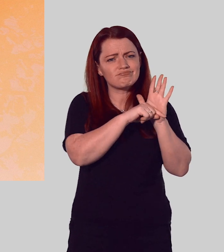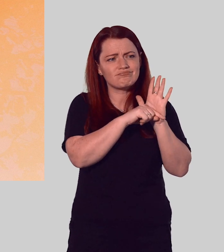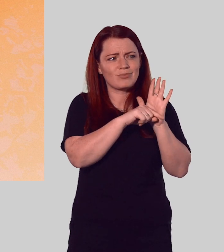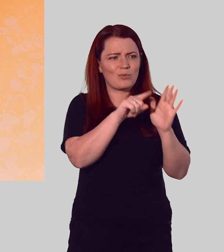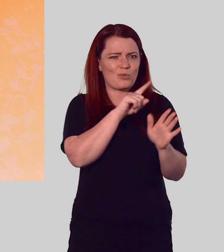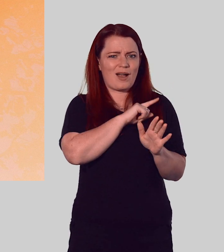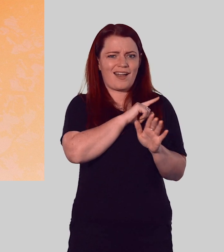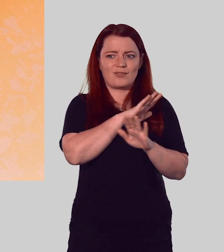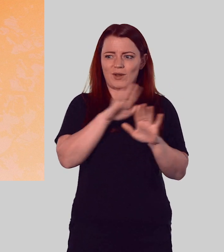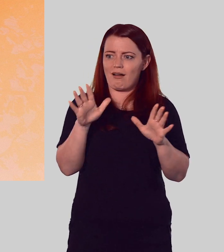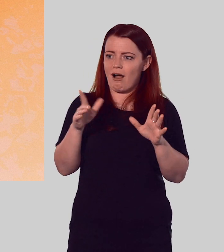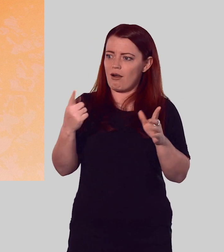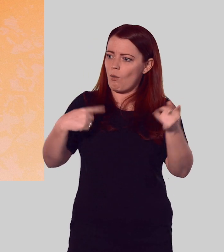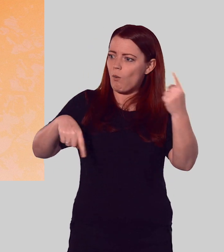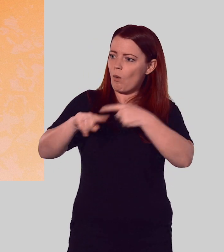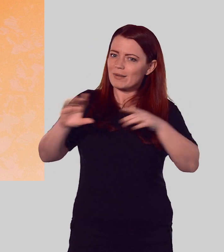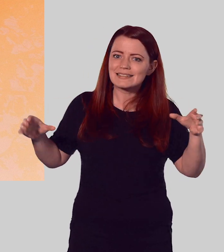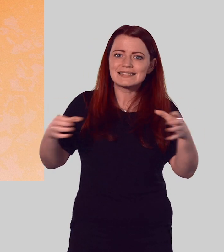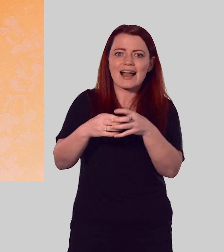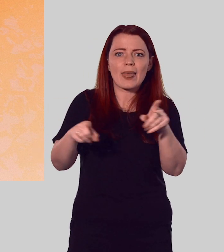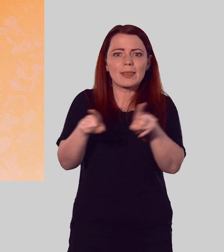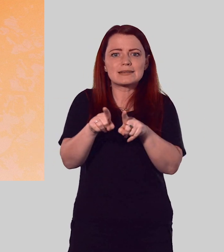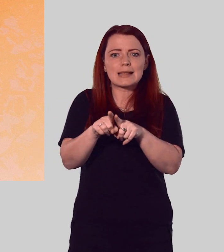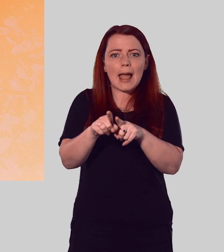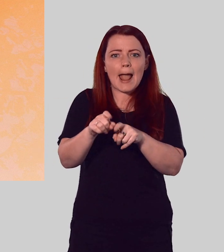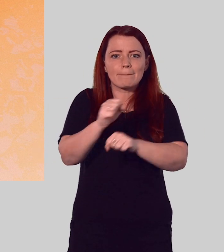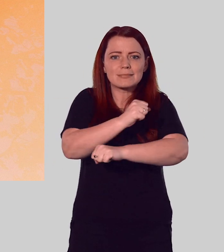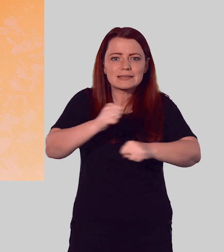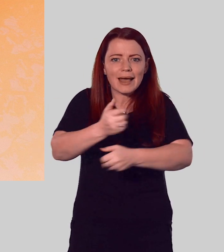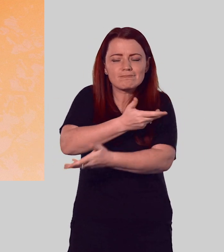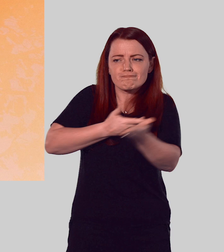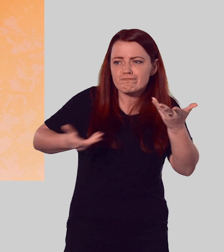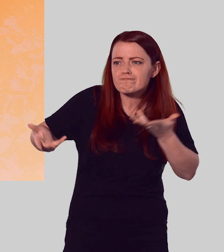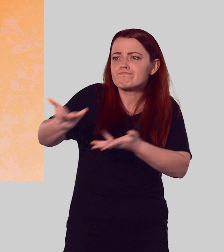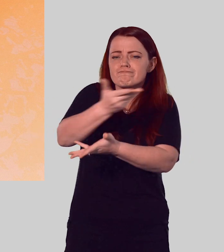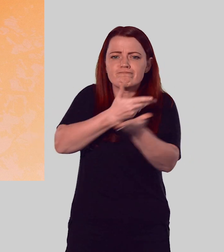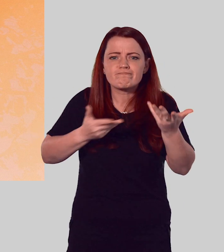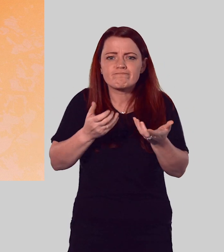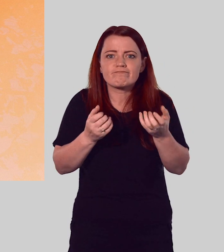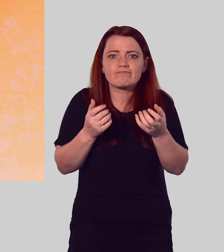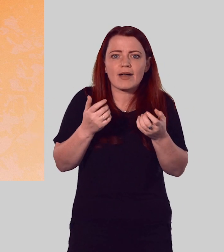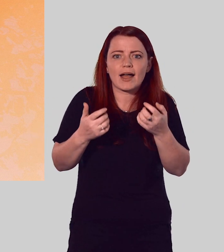necessarily be together in the same space and kind of buzzing and riffing off